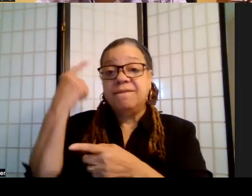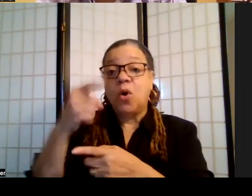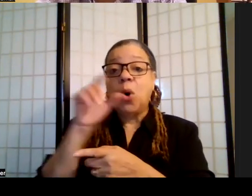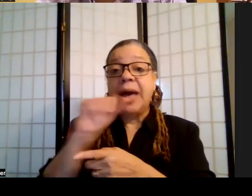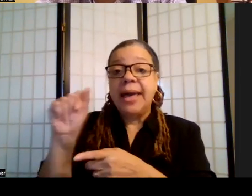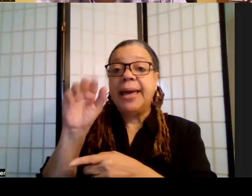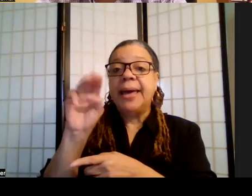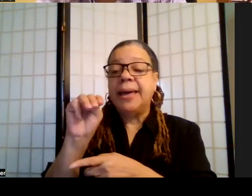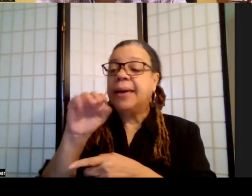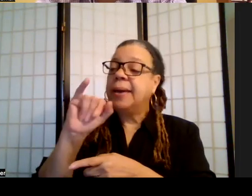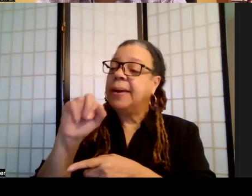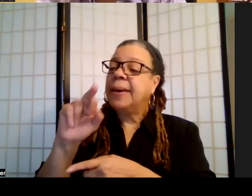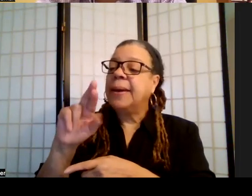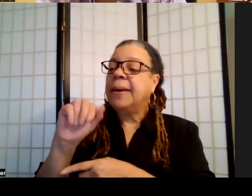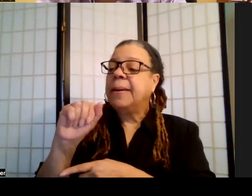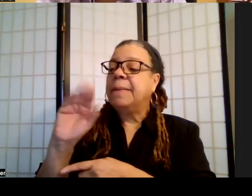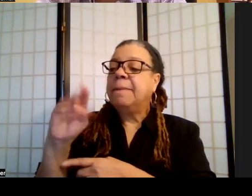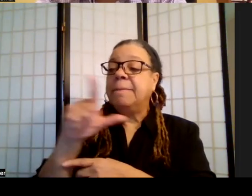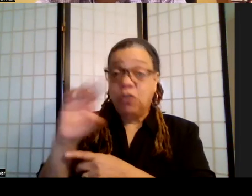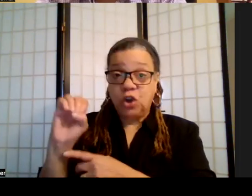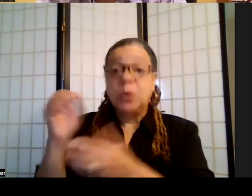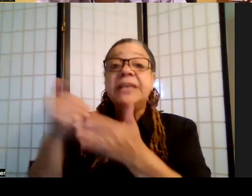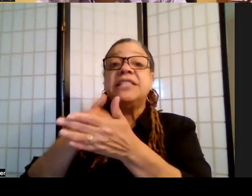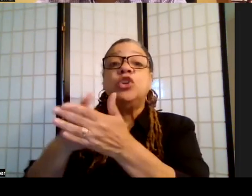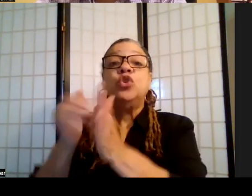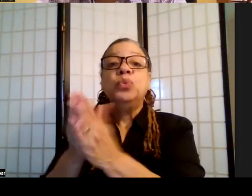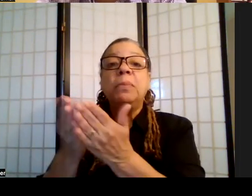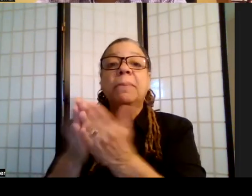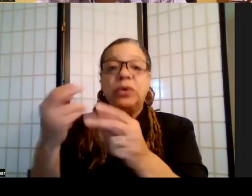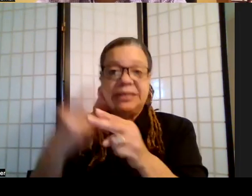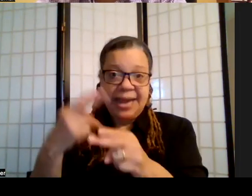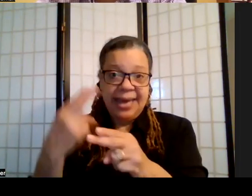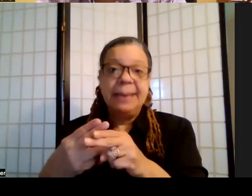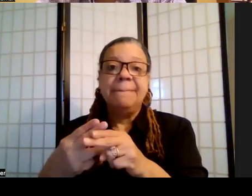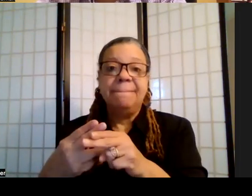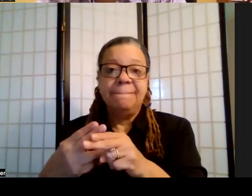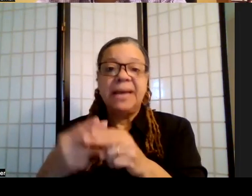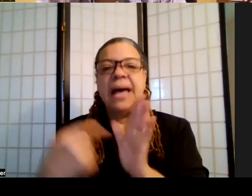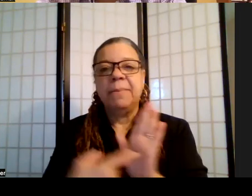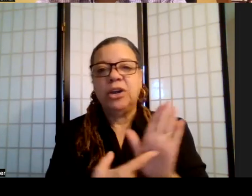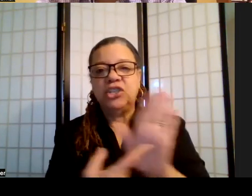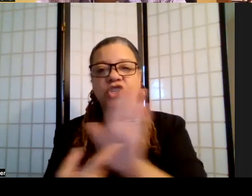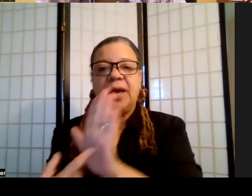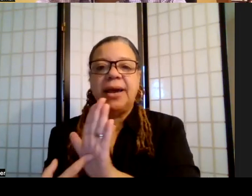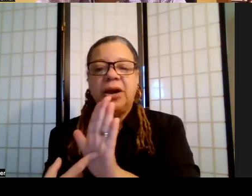I'll I'll share this here: [We Wait for a Miracle: Health Care and the Forcibly Displaced. Hardcover -- November 7, 2023 by Muhammad H. Zaman] Uh, back here.